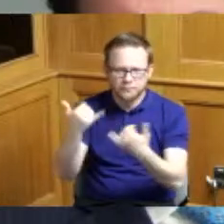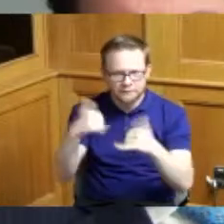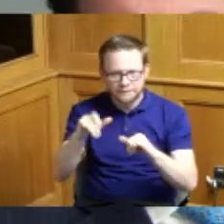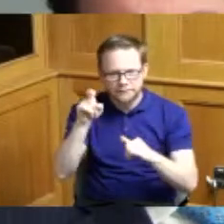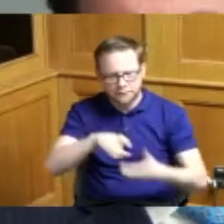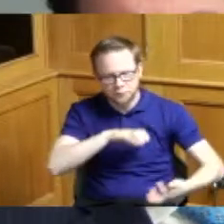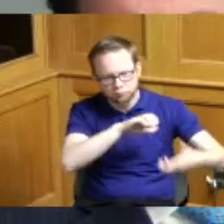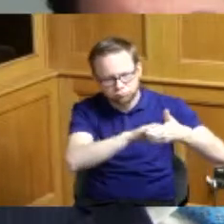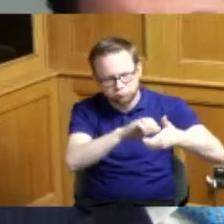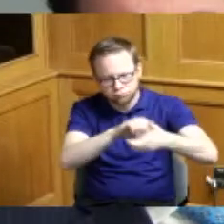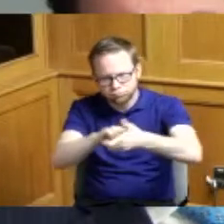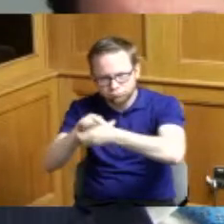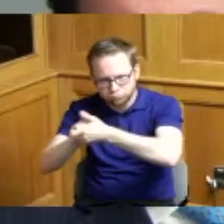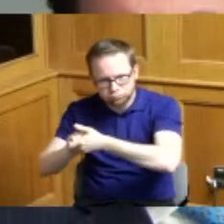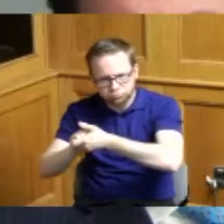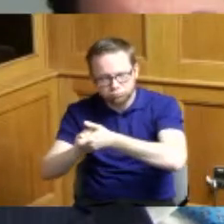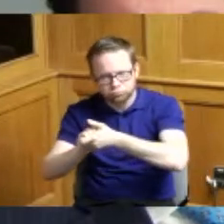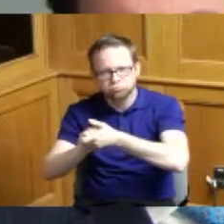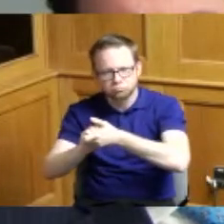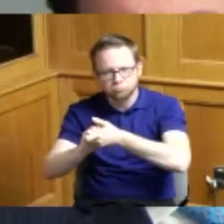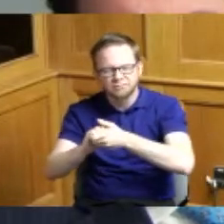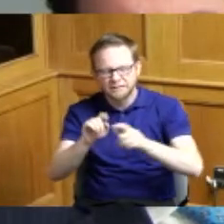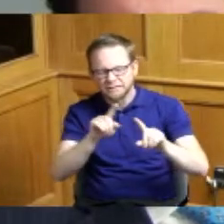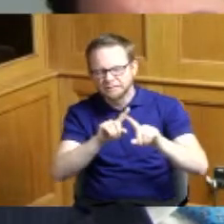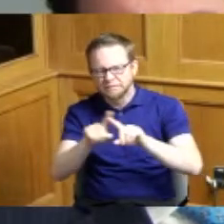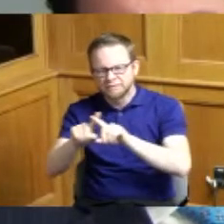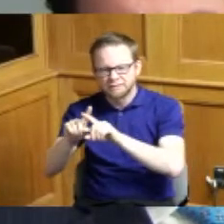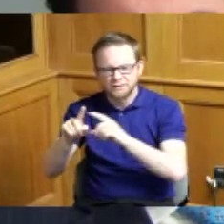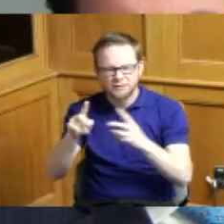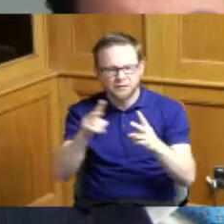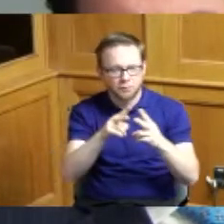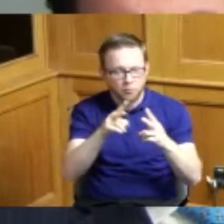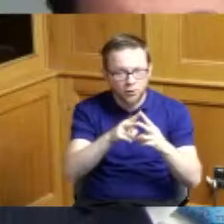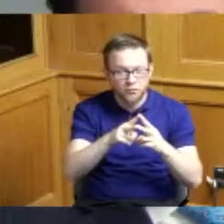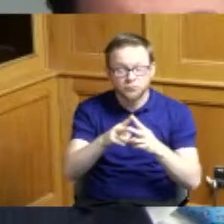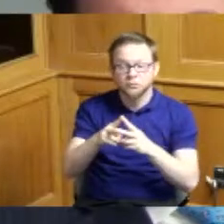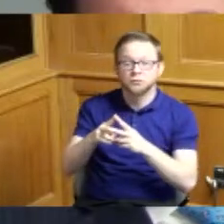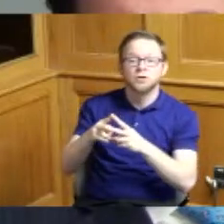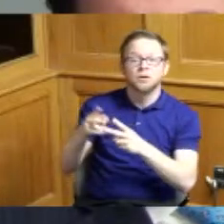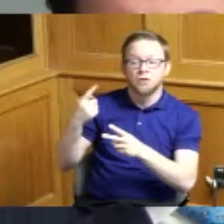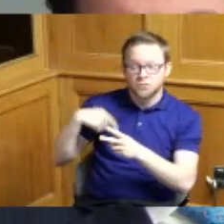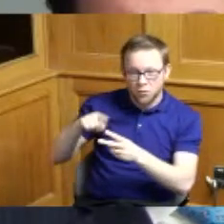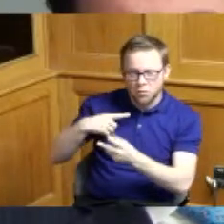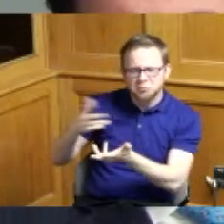to ensure that as we work with FIFA on holding the World Cup that we make sure that